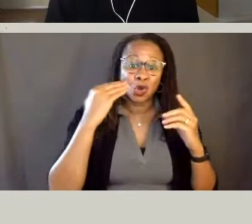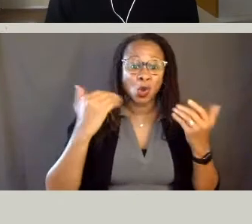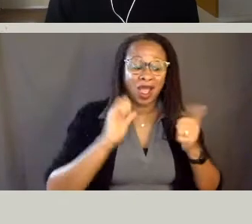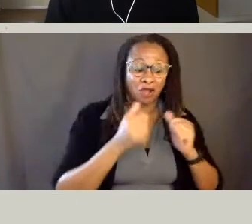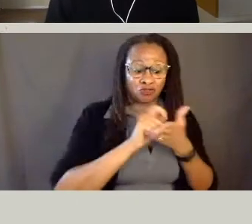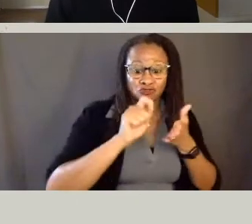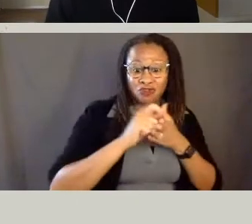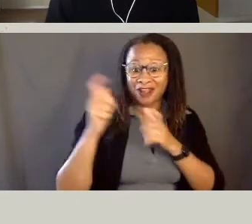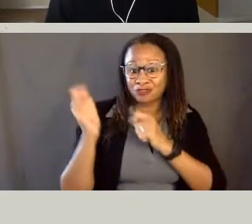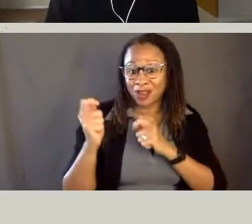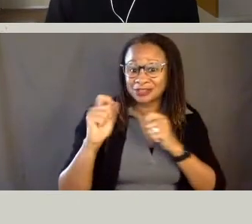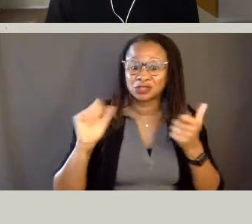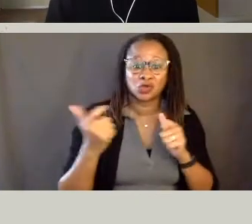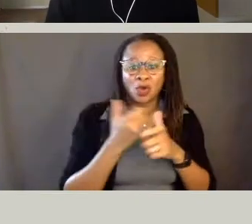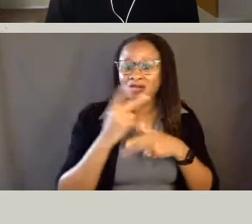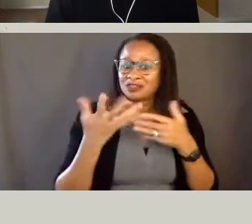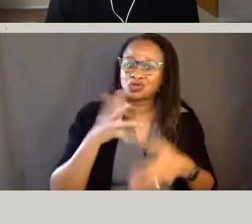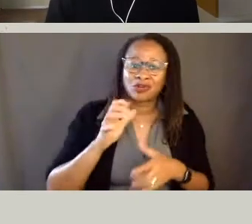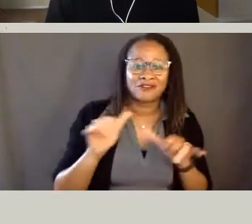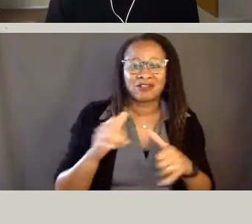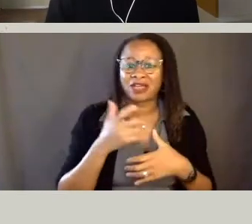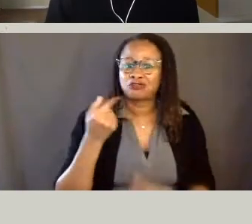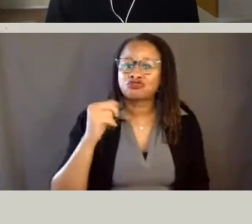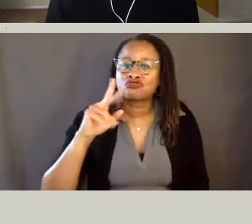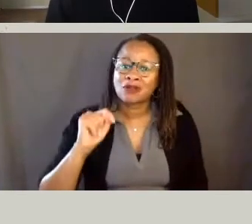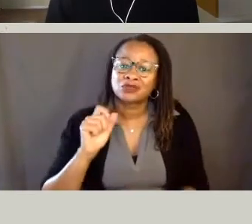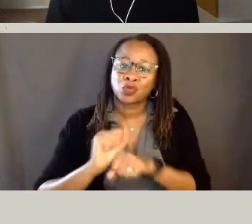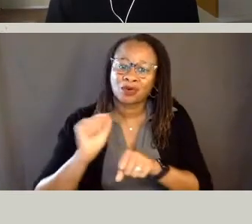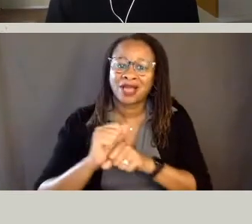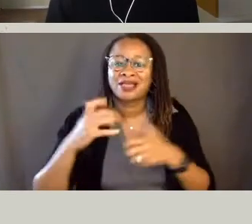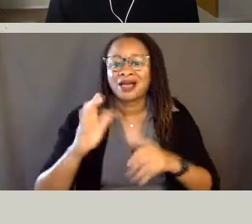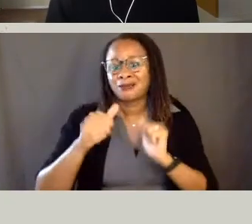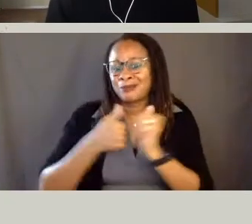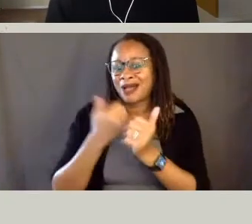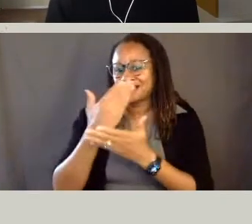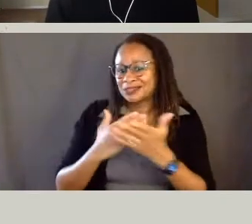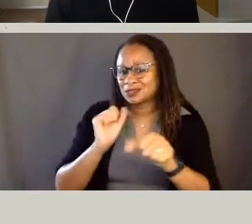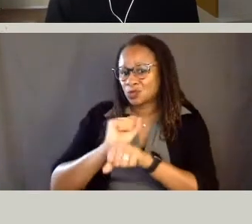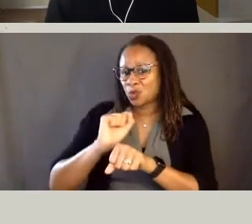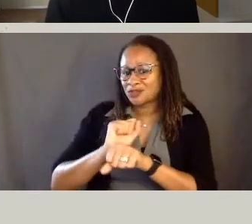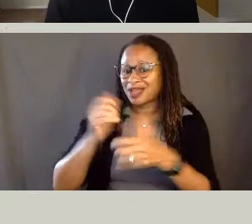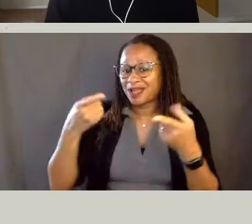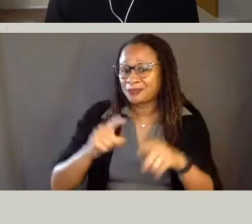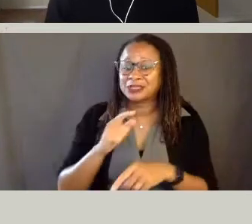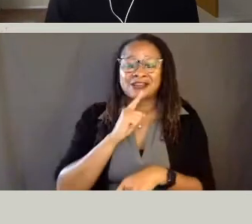and know how to do all this sort of like grant work that's a lot of the behind the scenes work that happens are not really able to access,